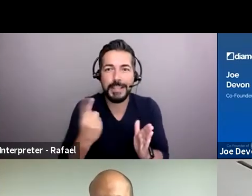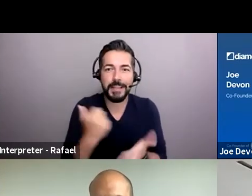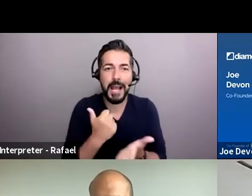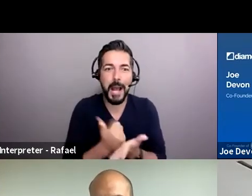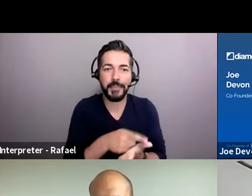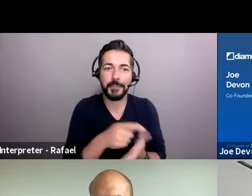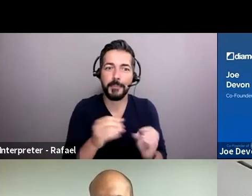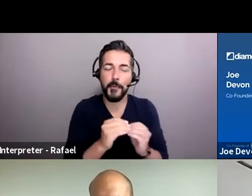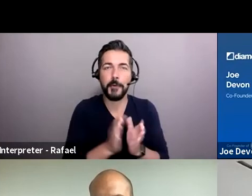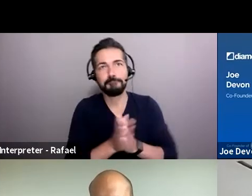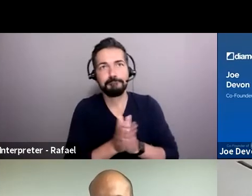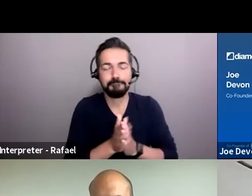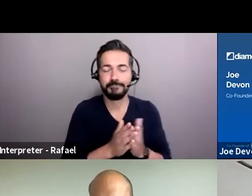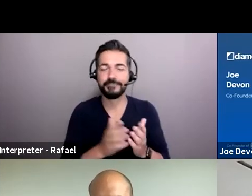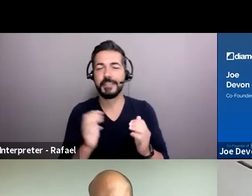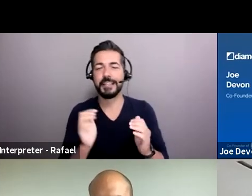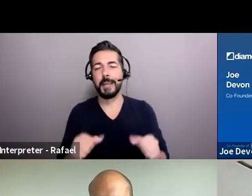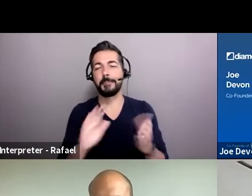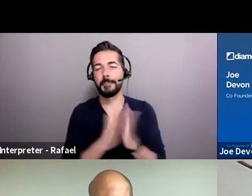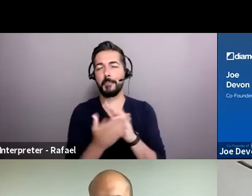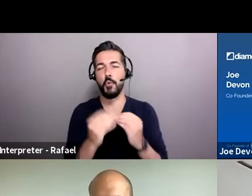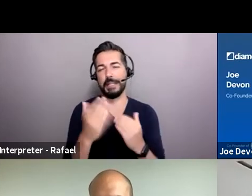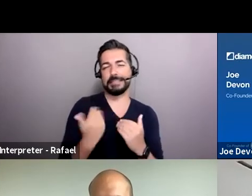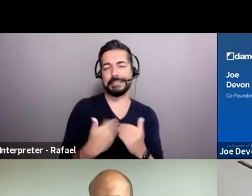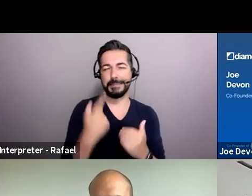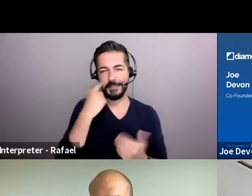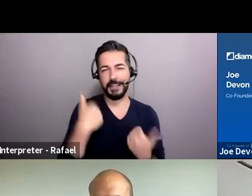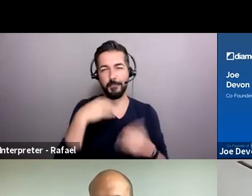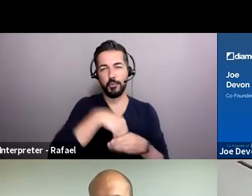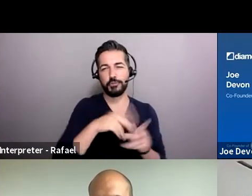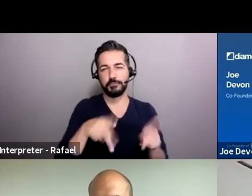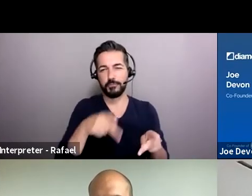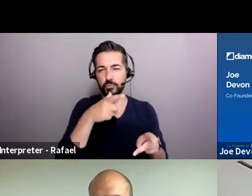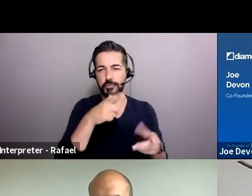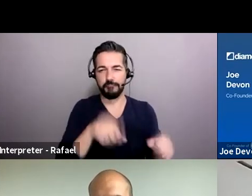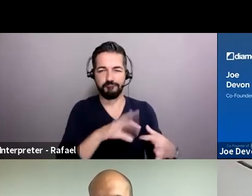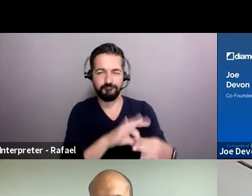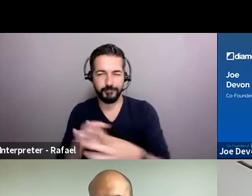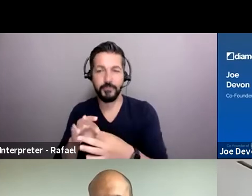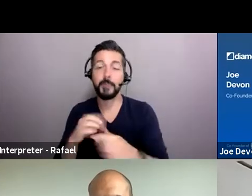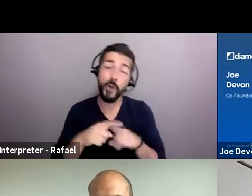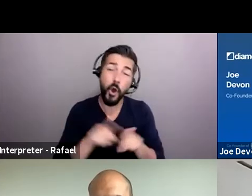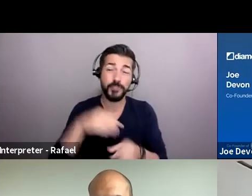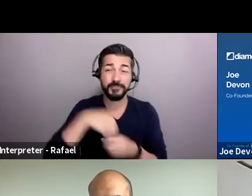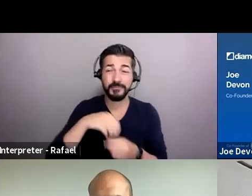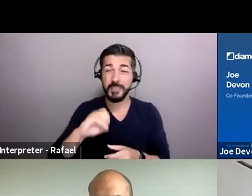makes it a lot easier. And also just in house SEO, they often go by the 80 20 rule